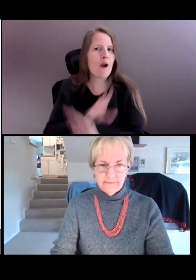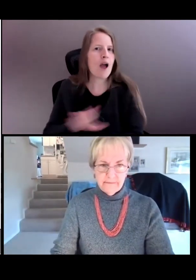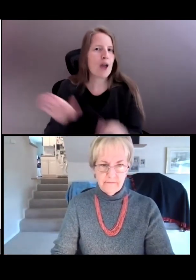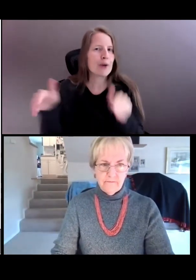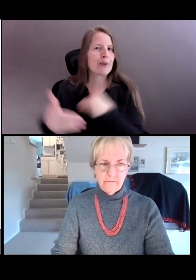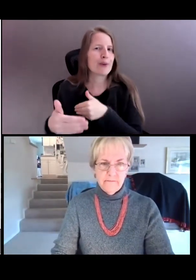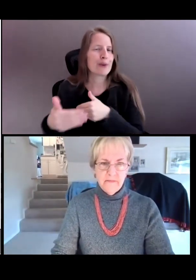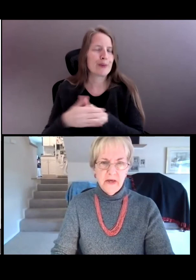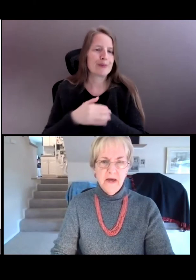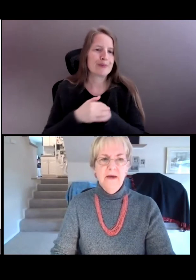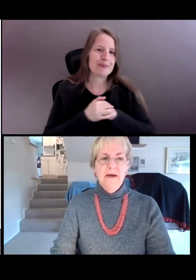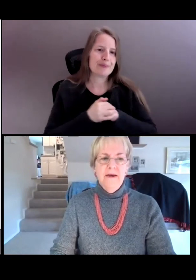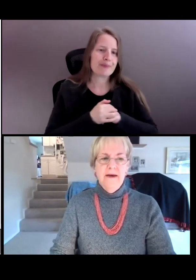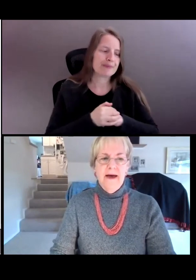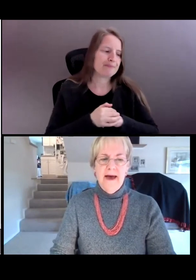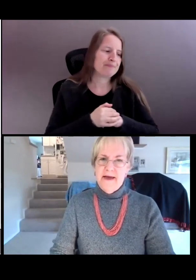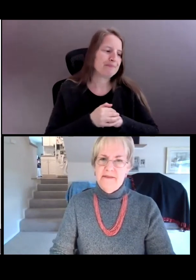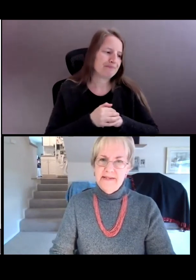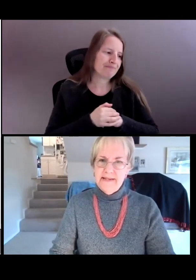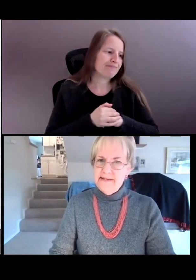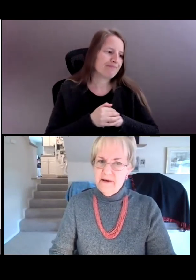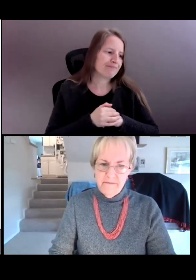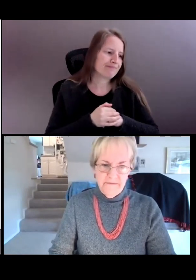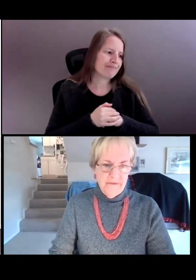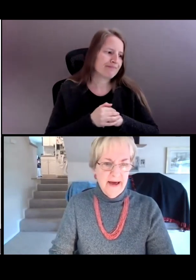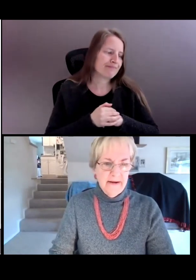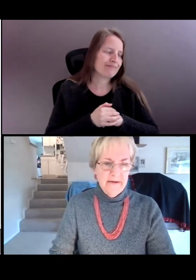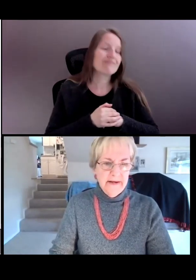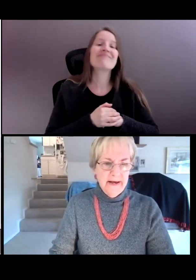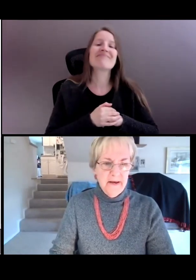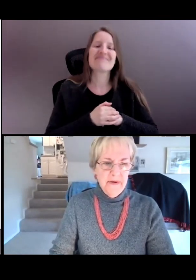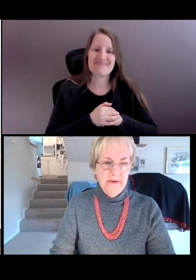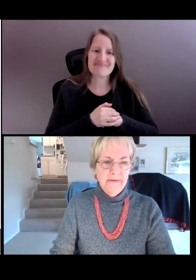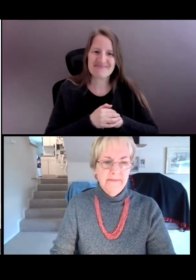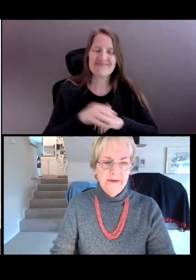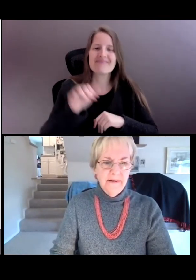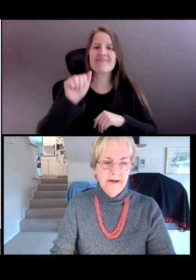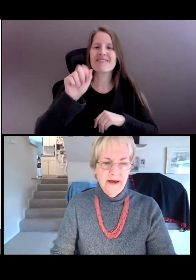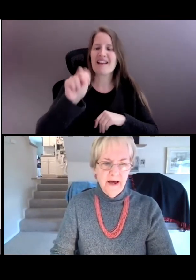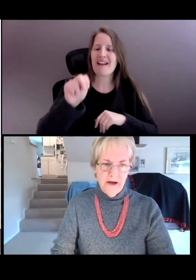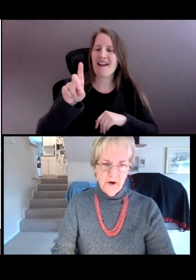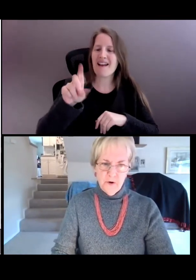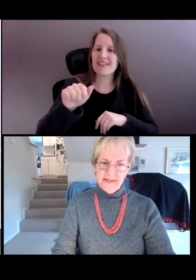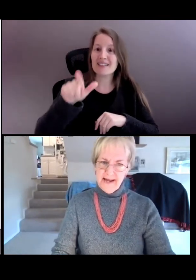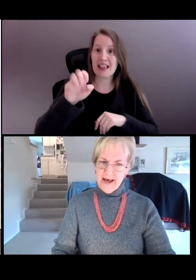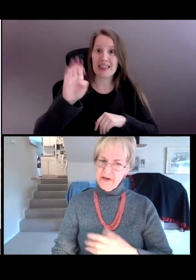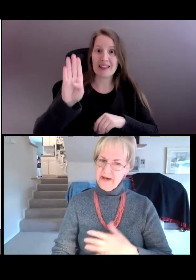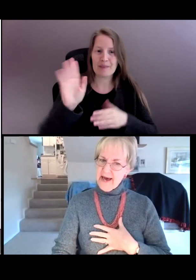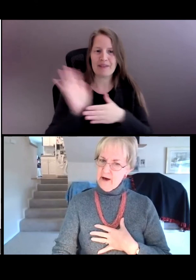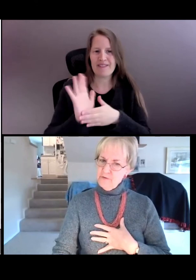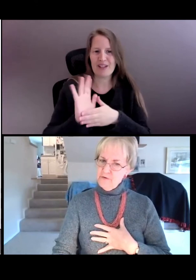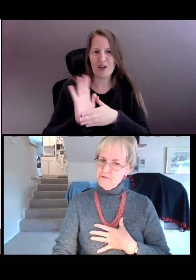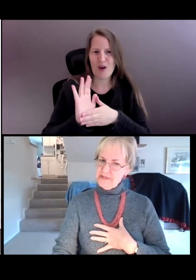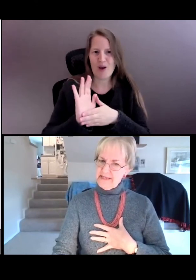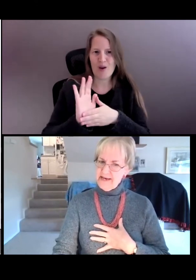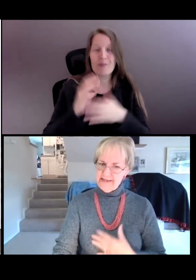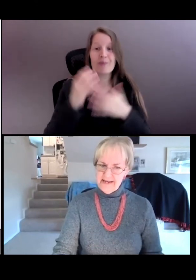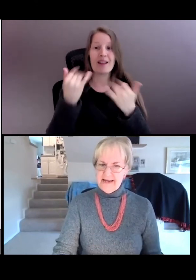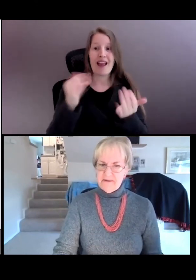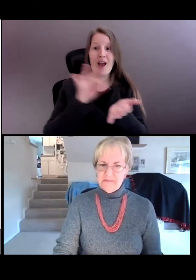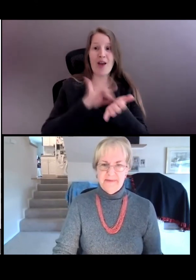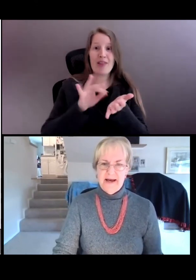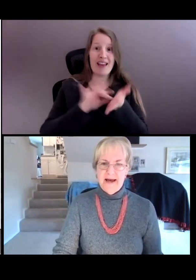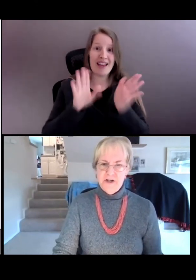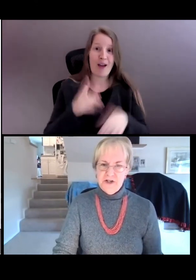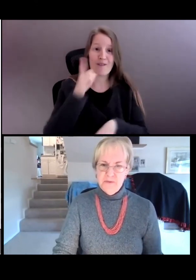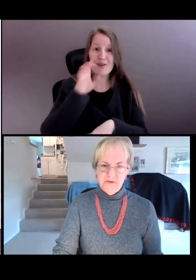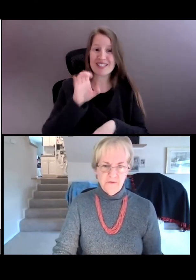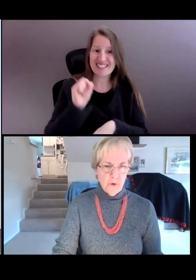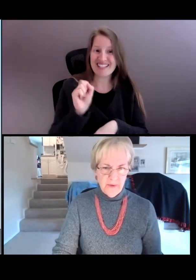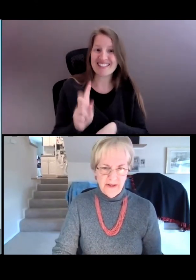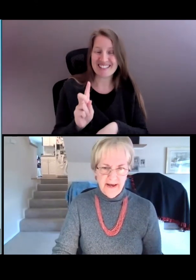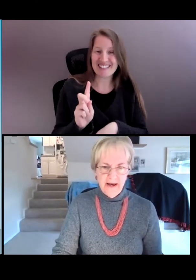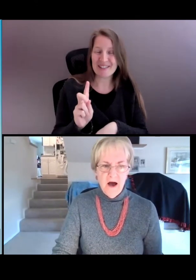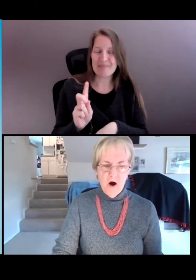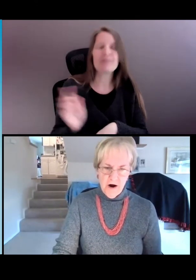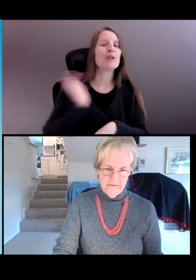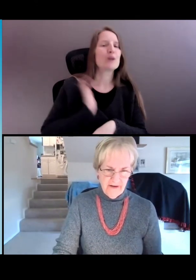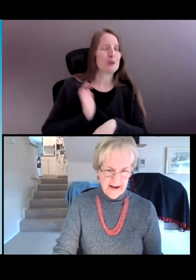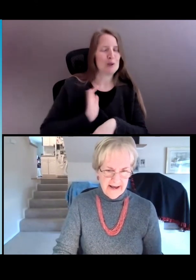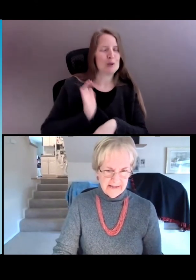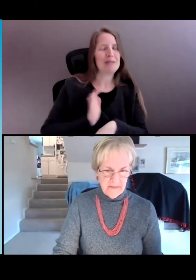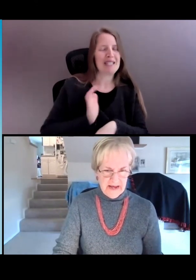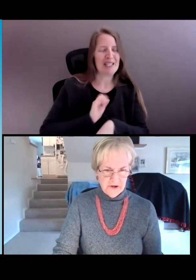This is Andaleeb who is now the accountant for CSD she was formerly our finance manager